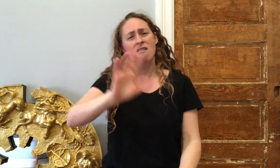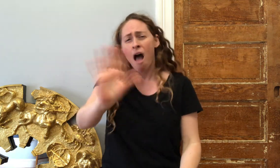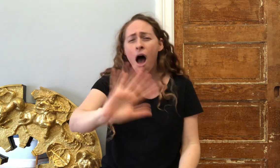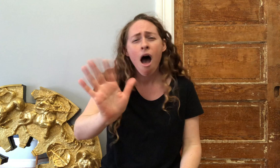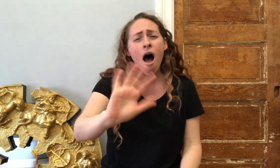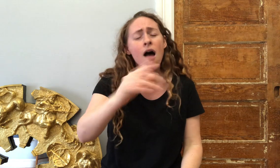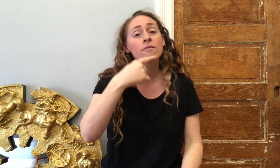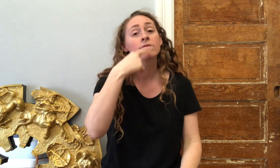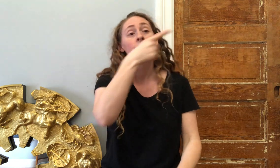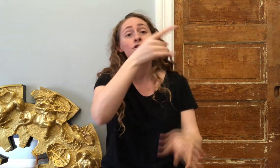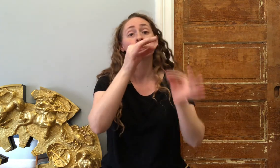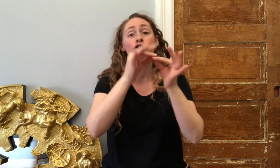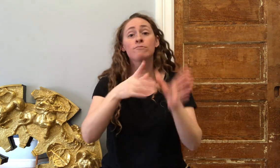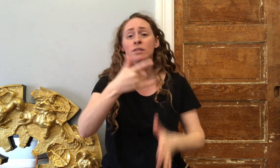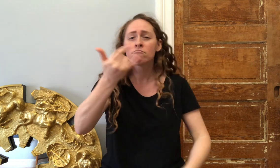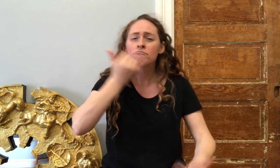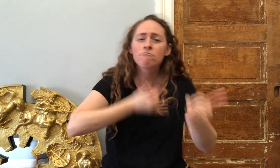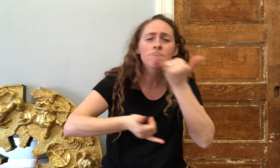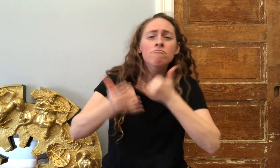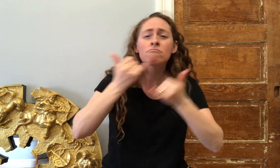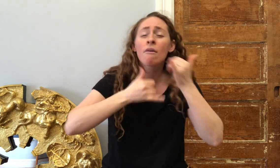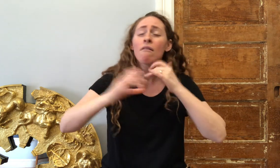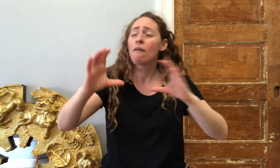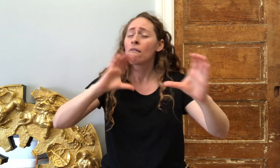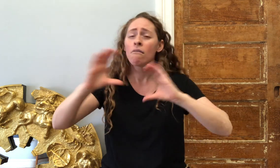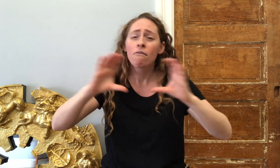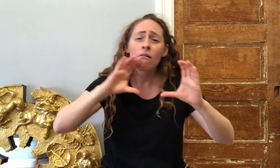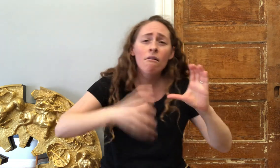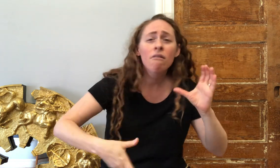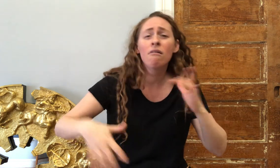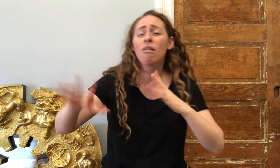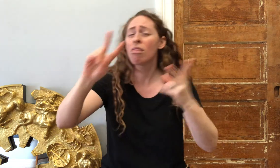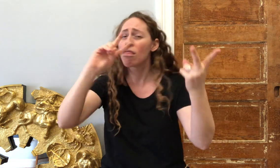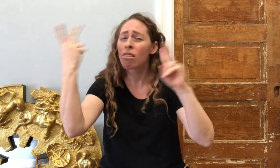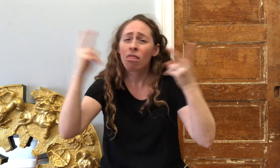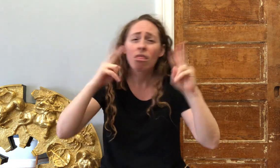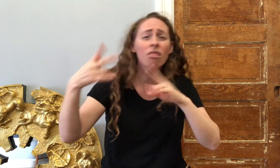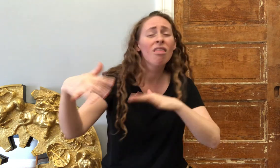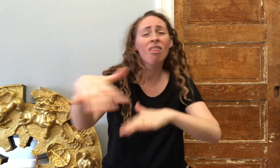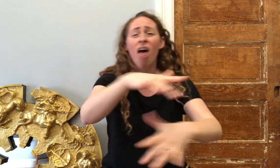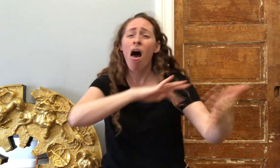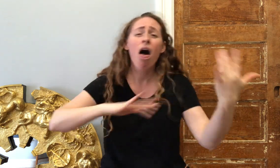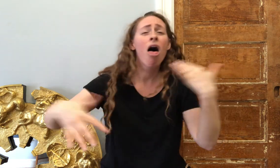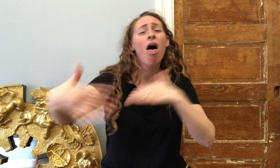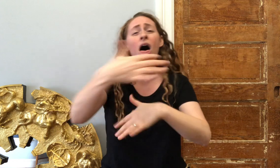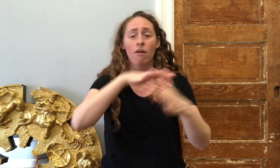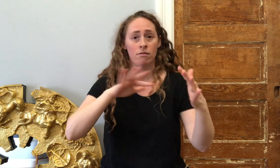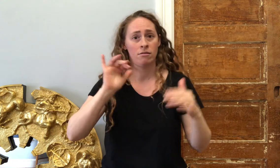Taylor said the interpreter misinterpreted many times and that there were many misunderstandings